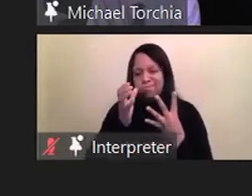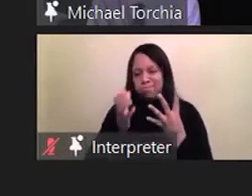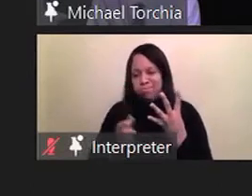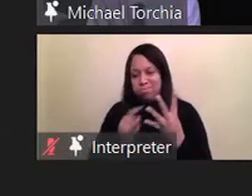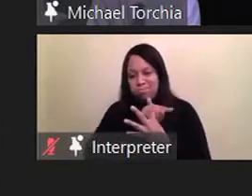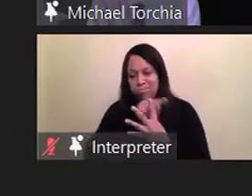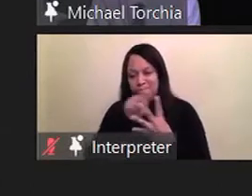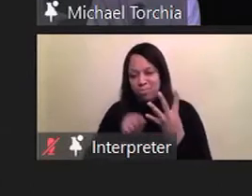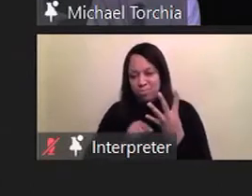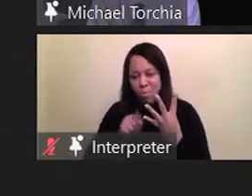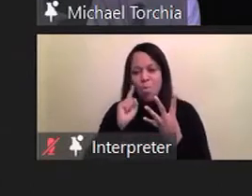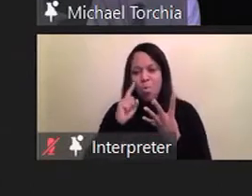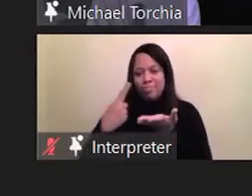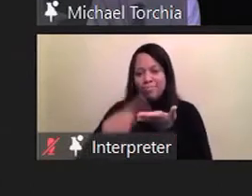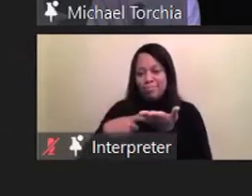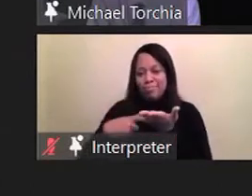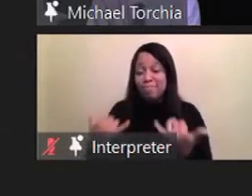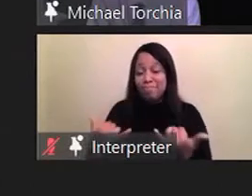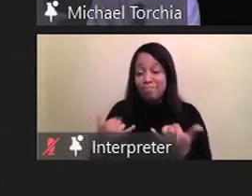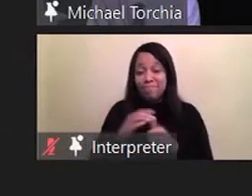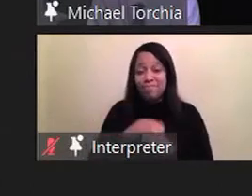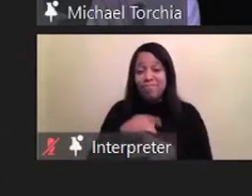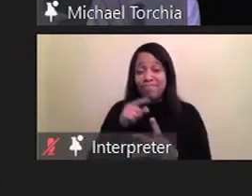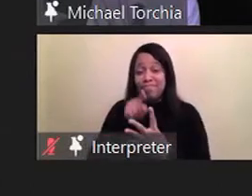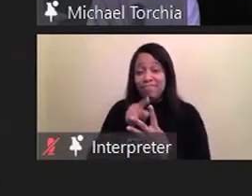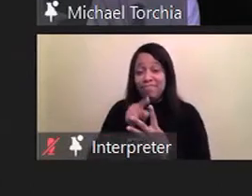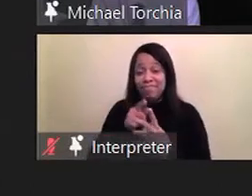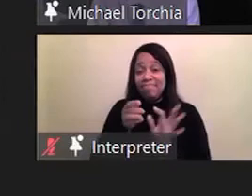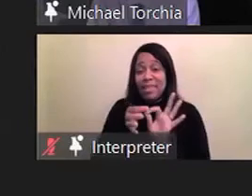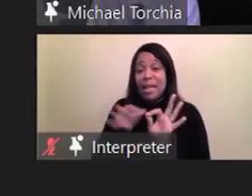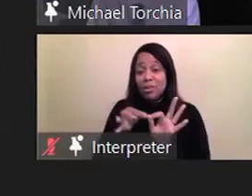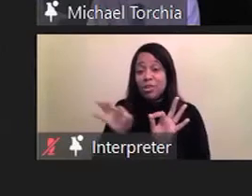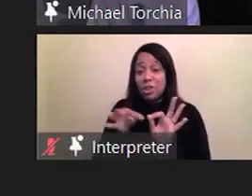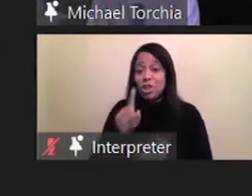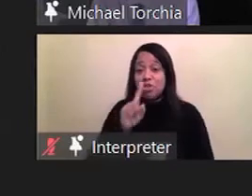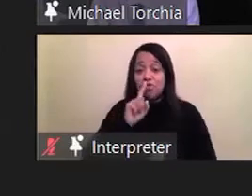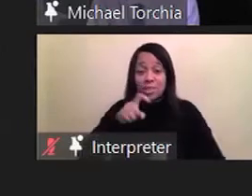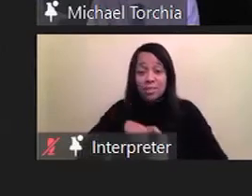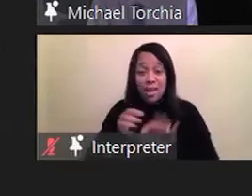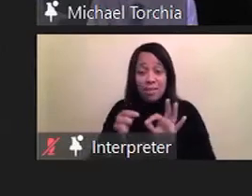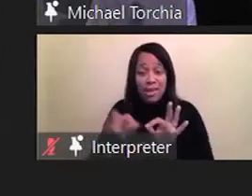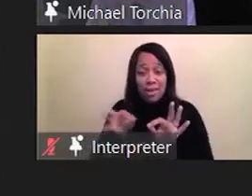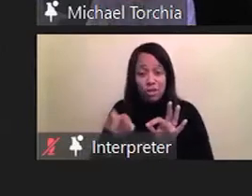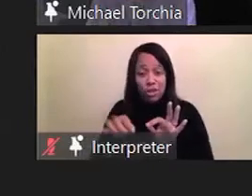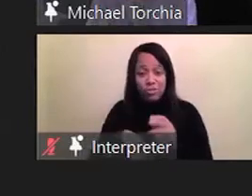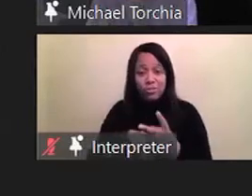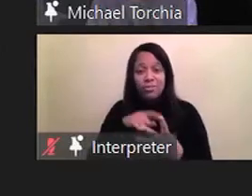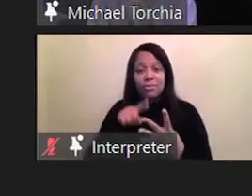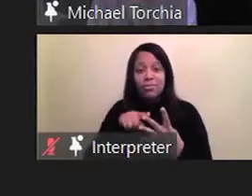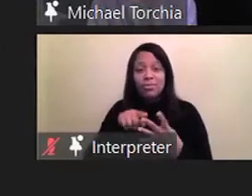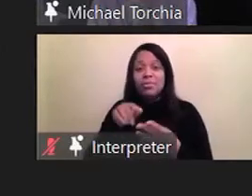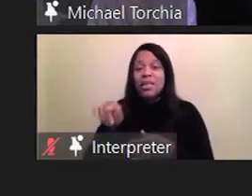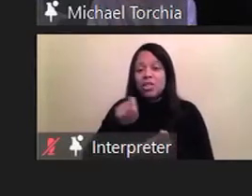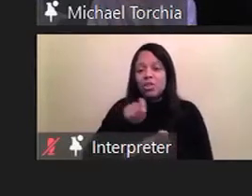going to be presenting here. The first is real-time captioning. The second is transcription and notetaking.